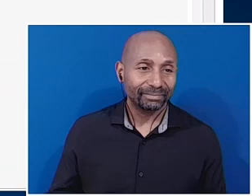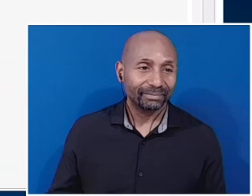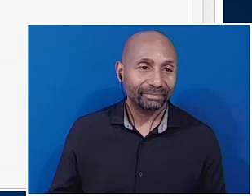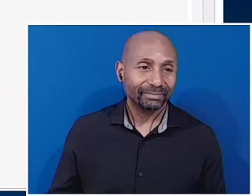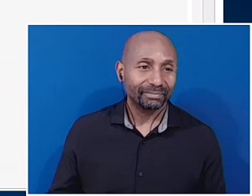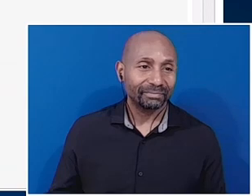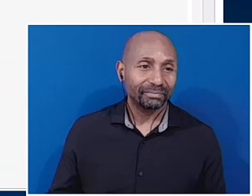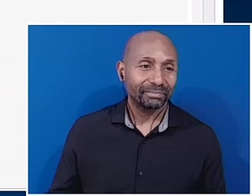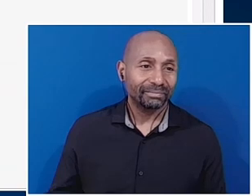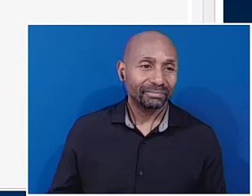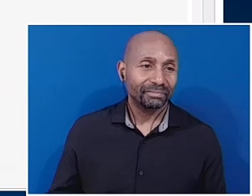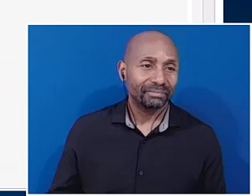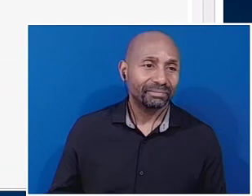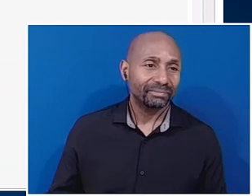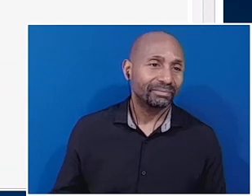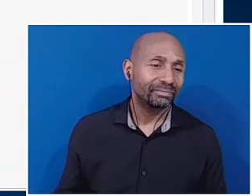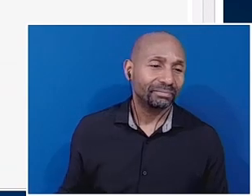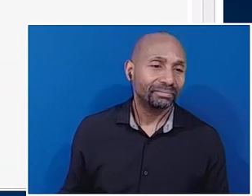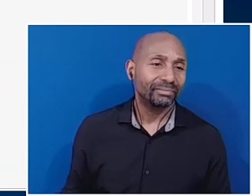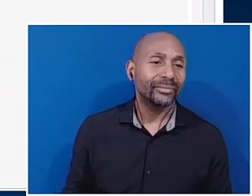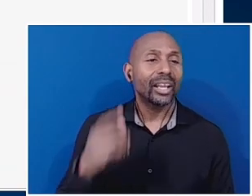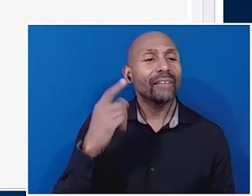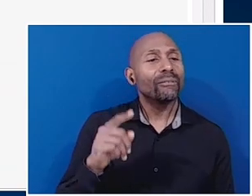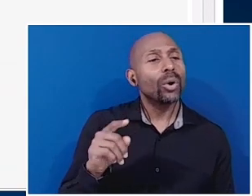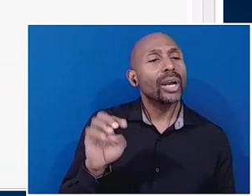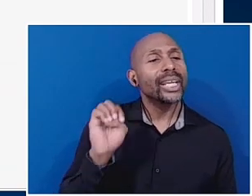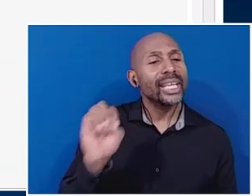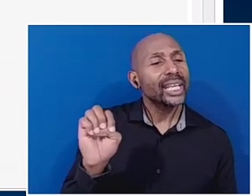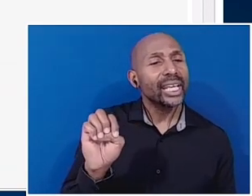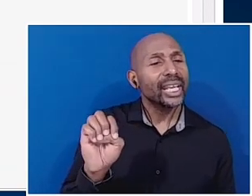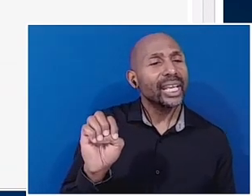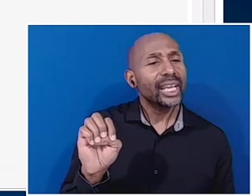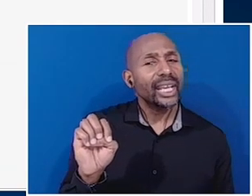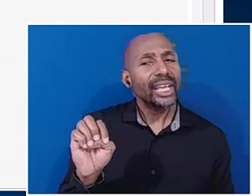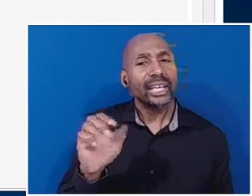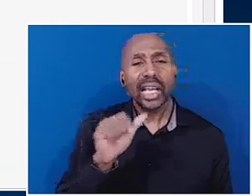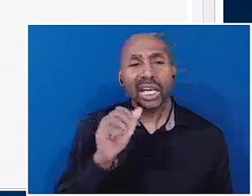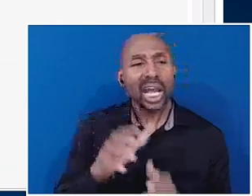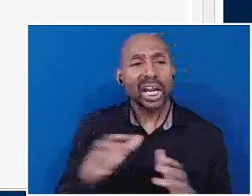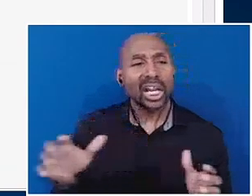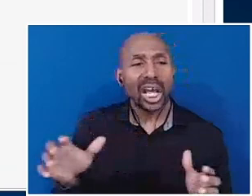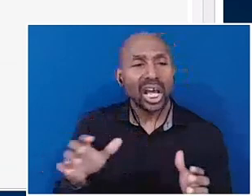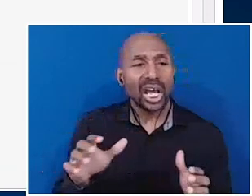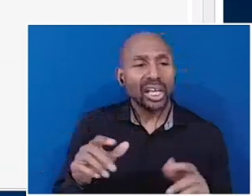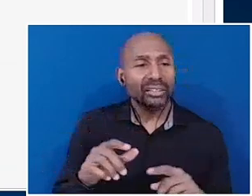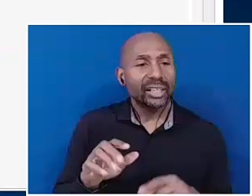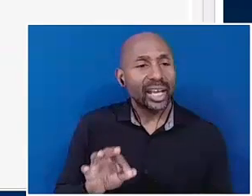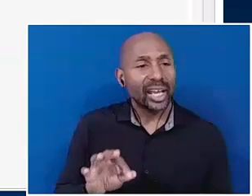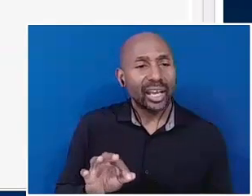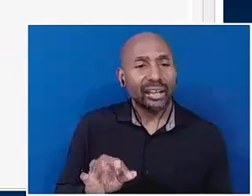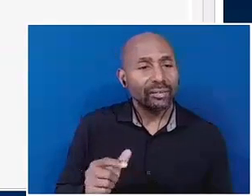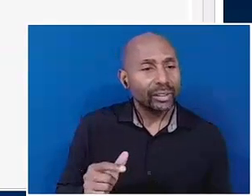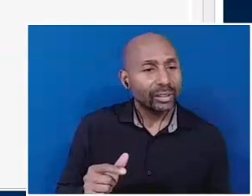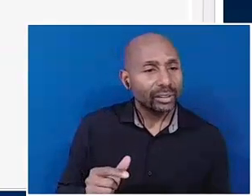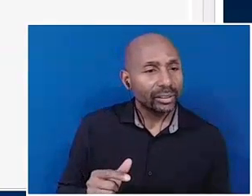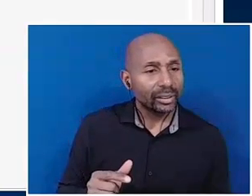much significant here. So if we scan down through-